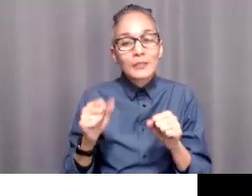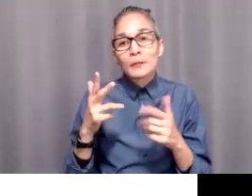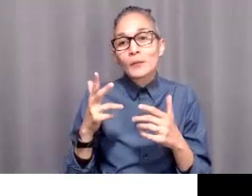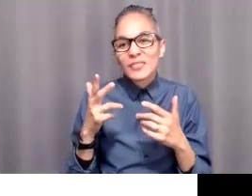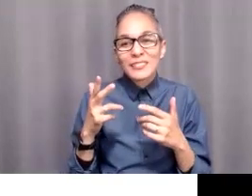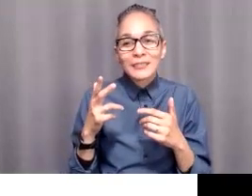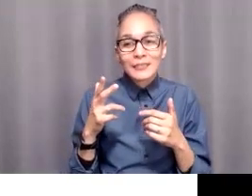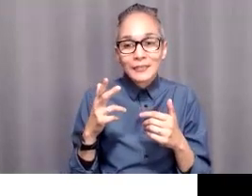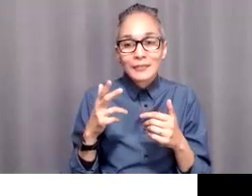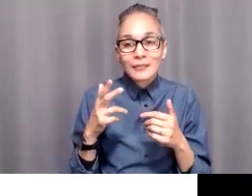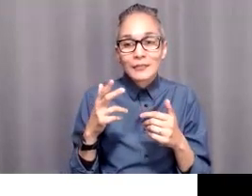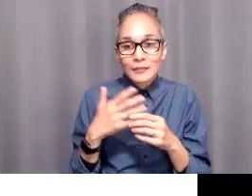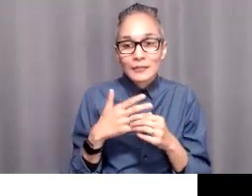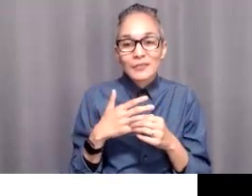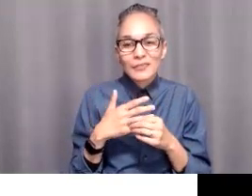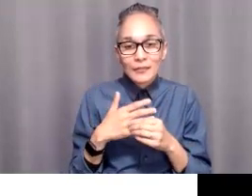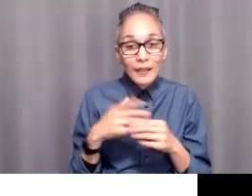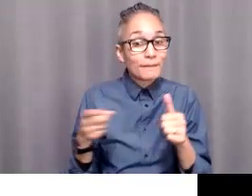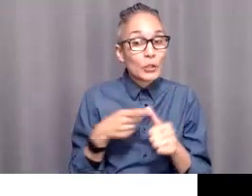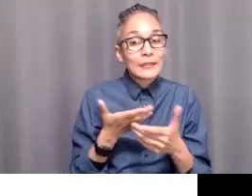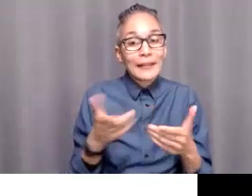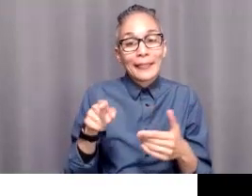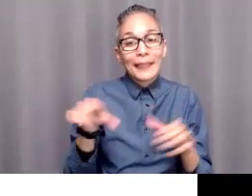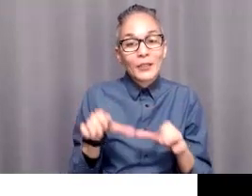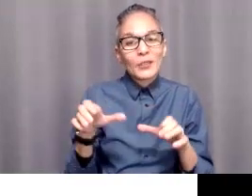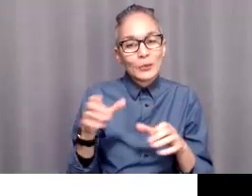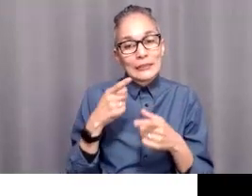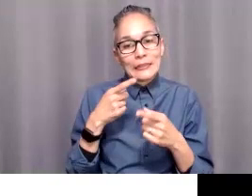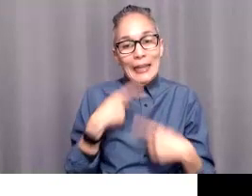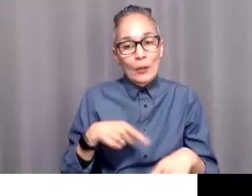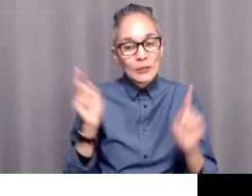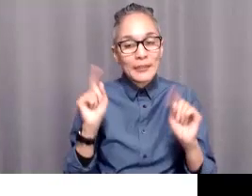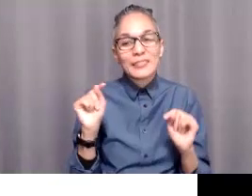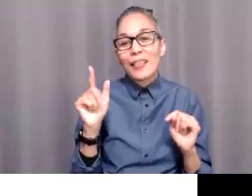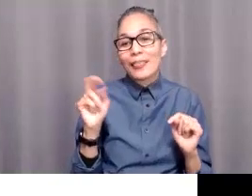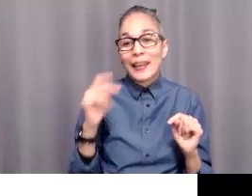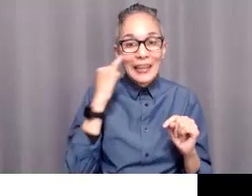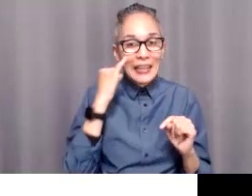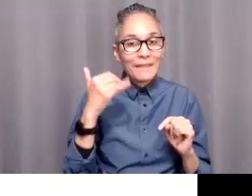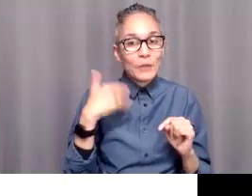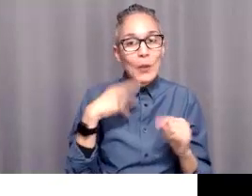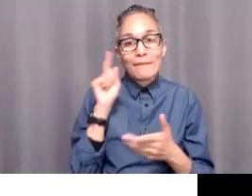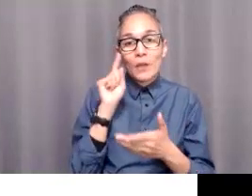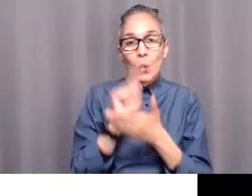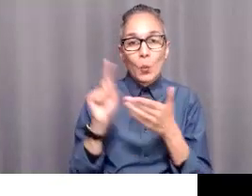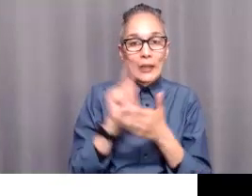So typically the first thing that they look at is announcements. If you have a weekly announcement, you know, and